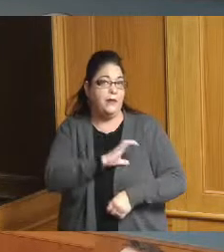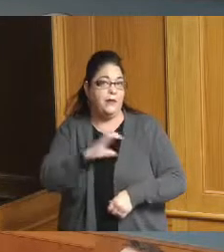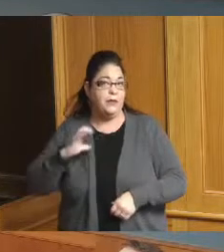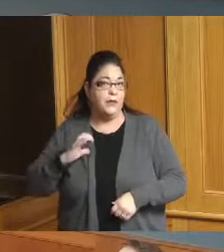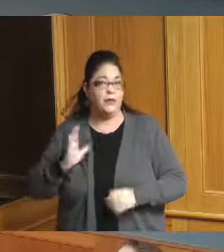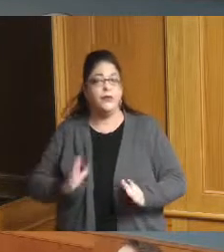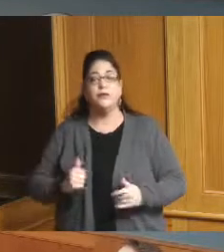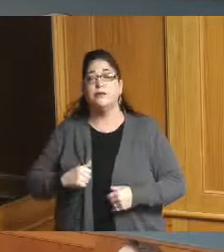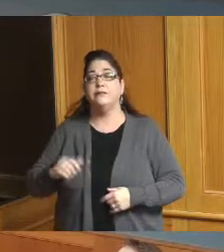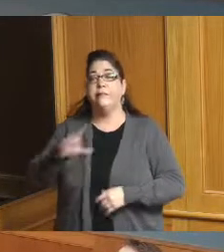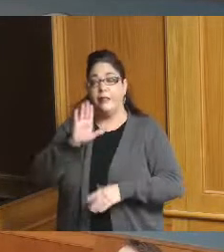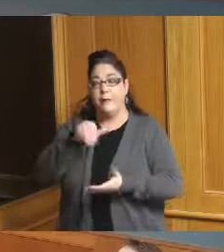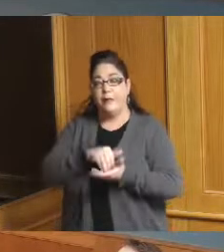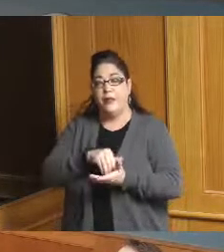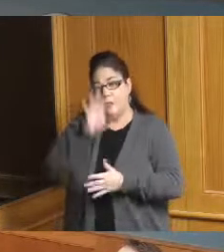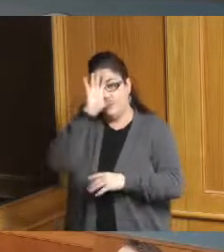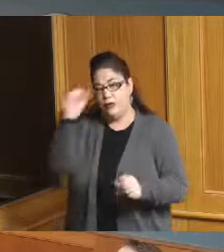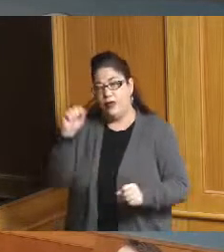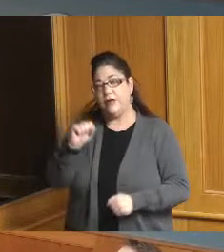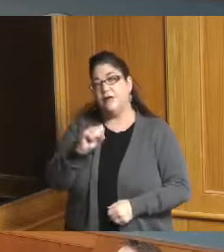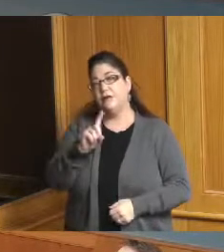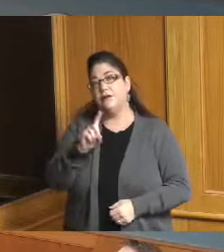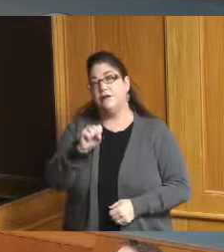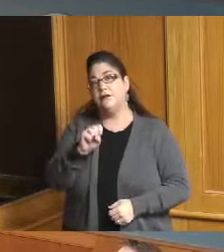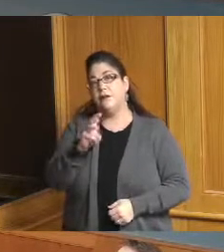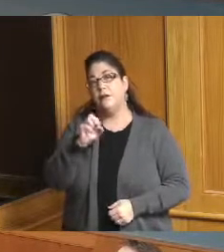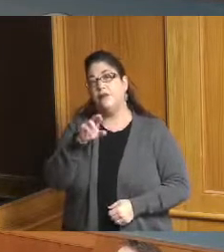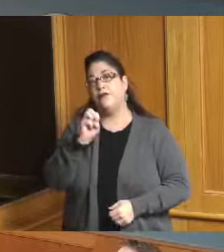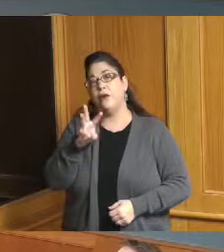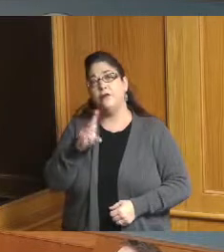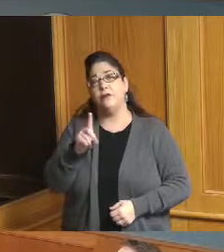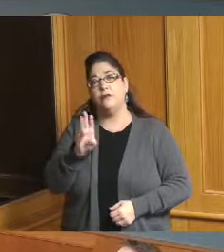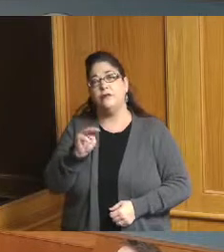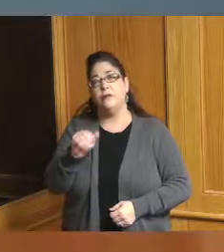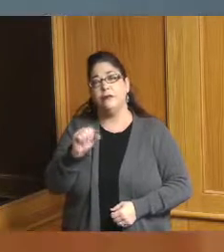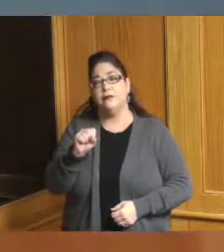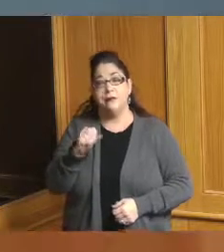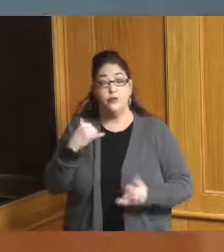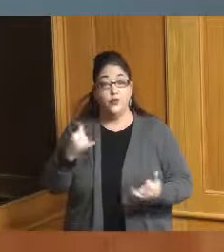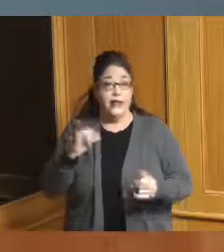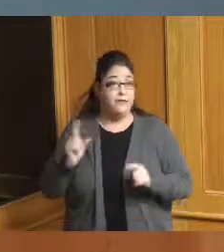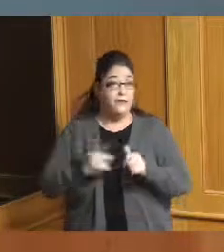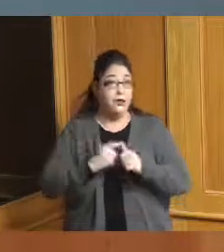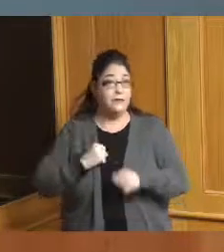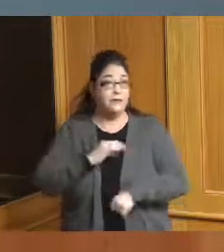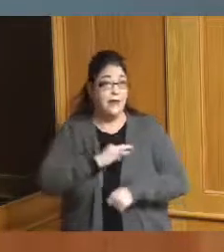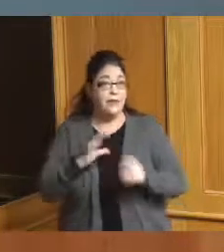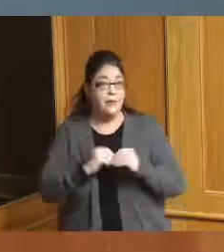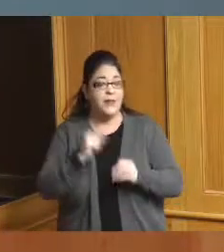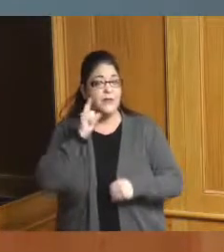county Commissioners I want to welcome everyone here this is our first staff meeting of 2022